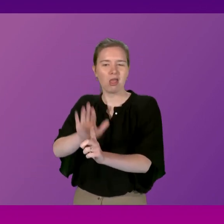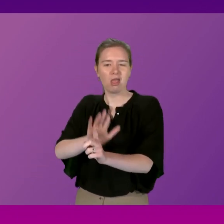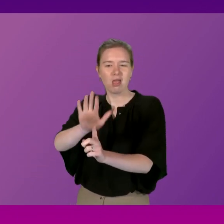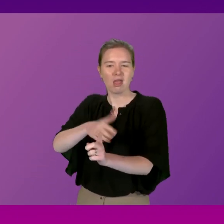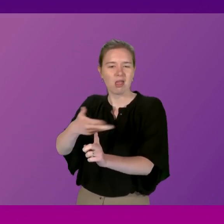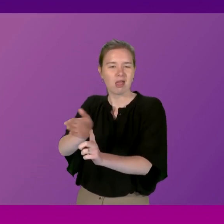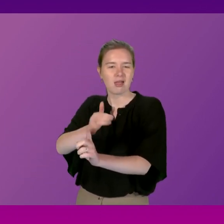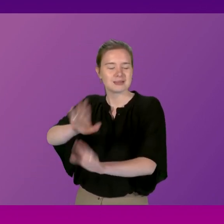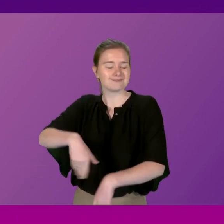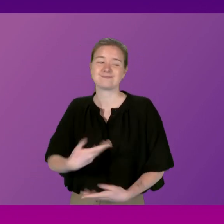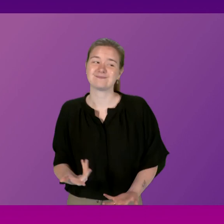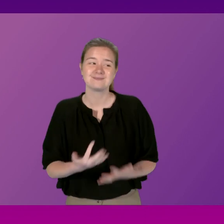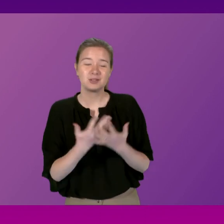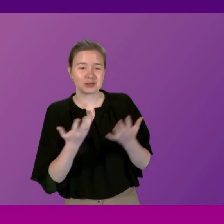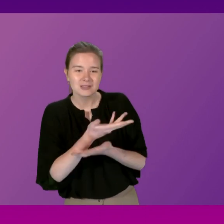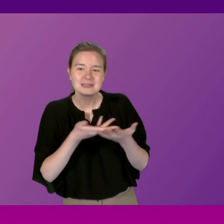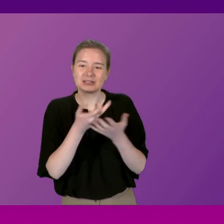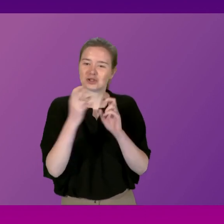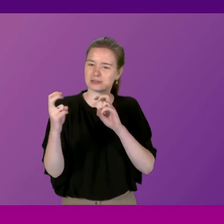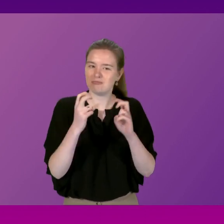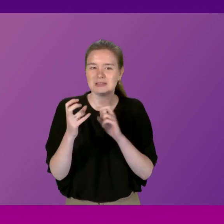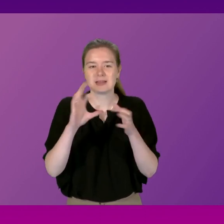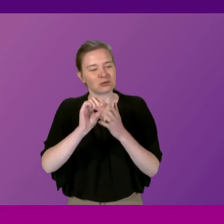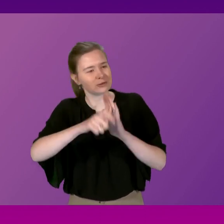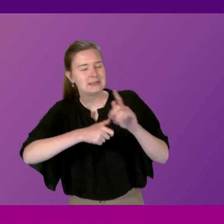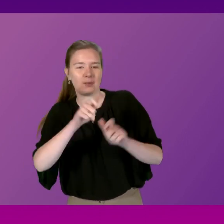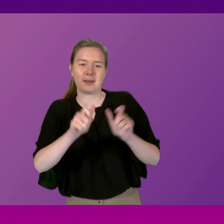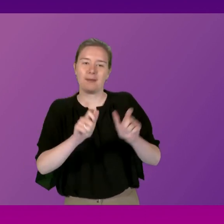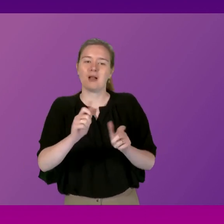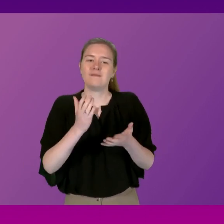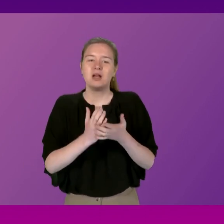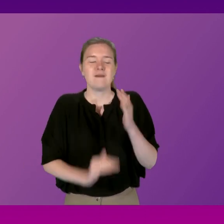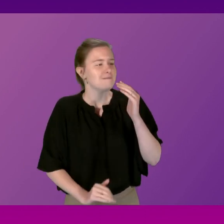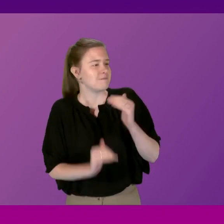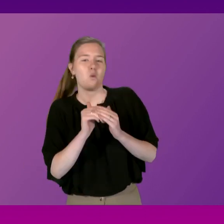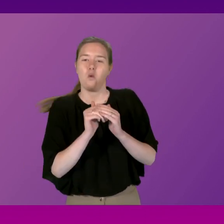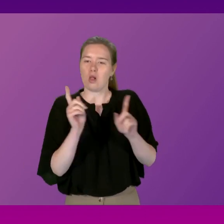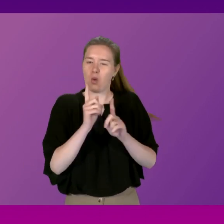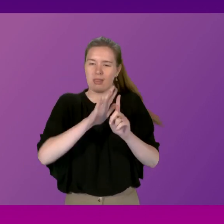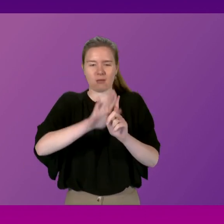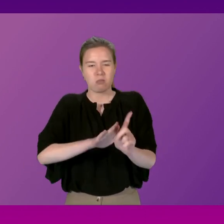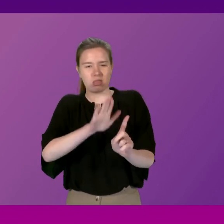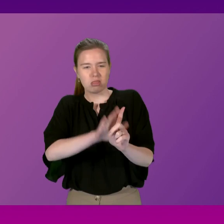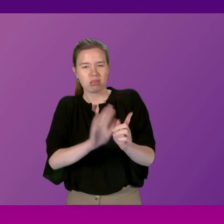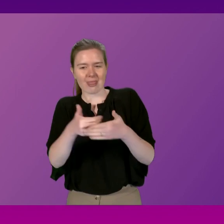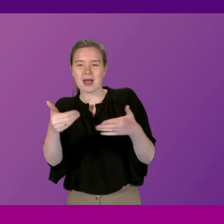So often, our discussions and debates about disabled people are full of patronising language,